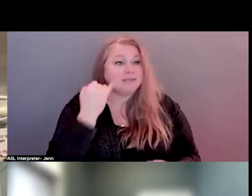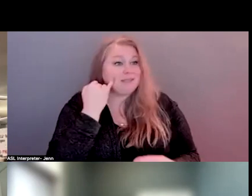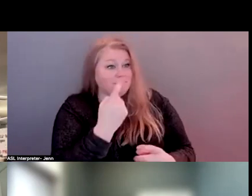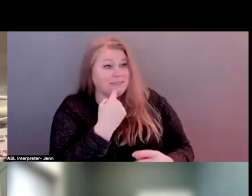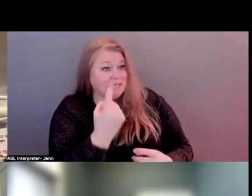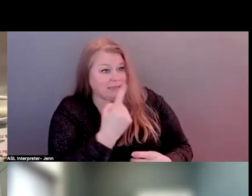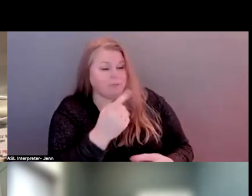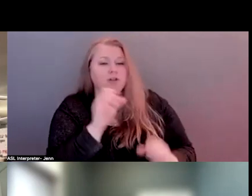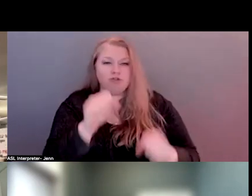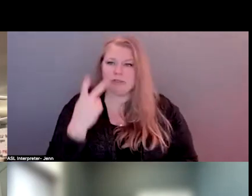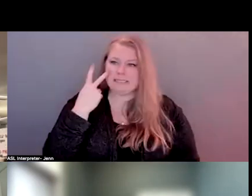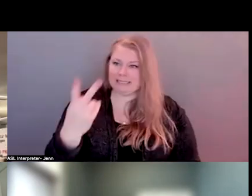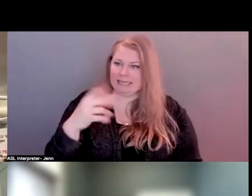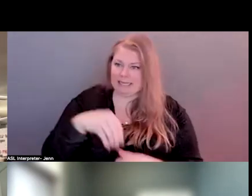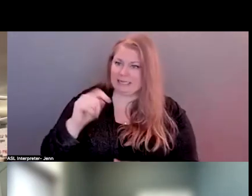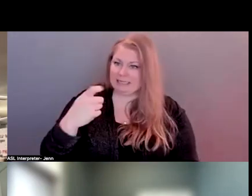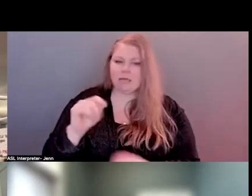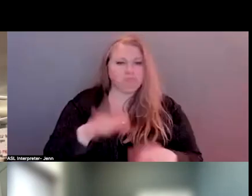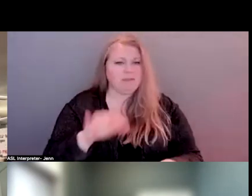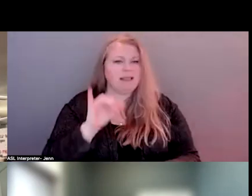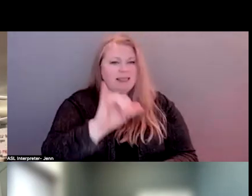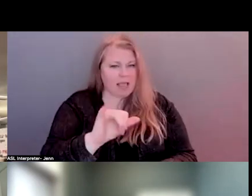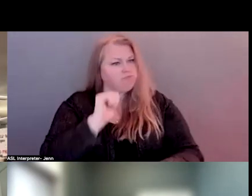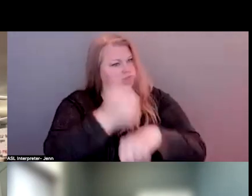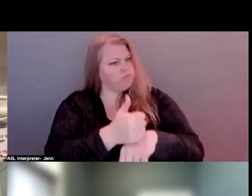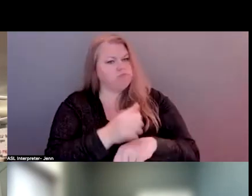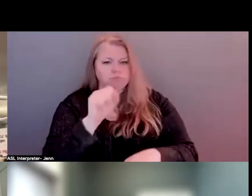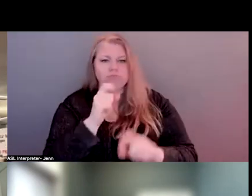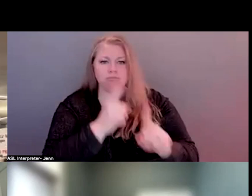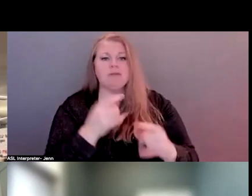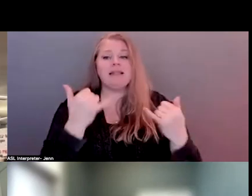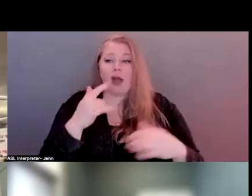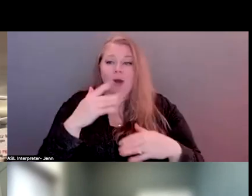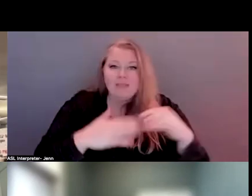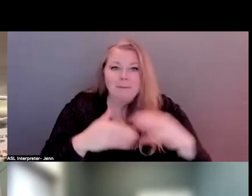able to see it in text. Okay. That's a principle. Now let's build it. That's a whole different thing.